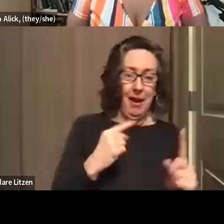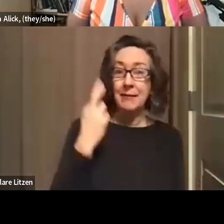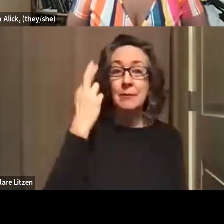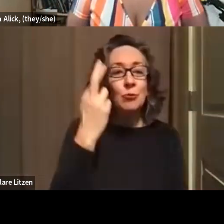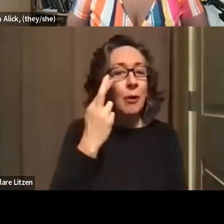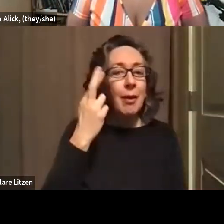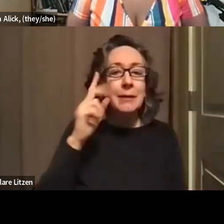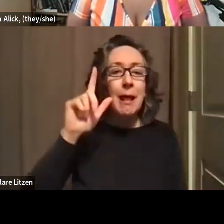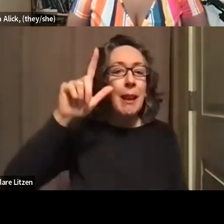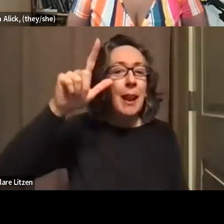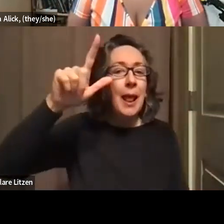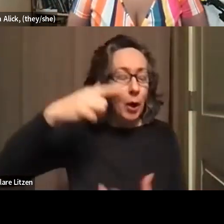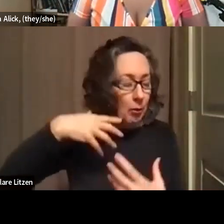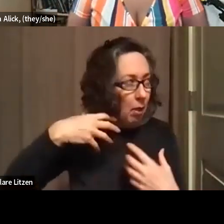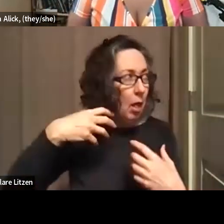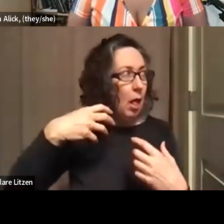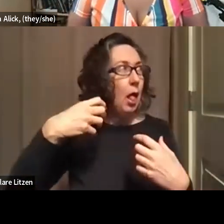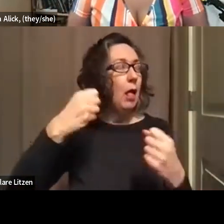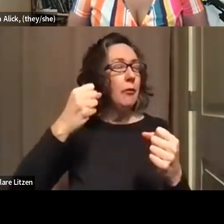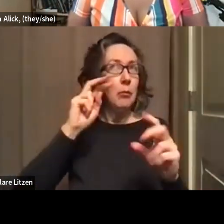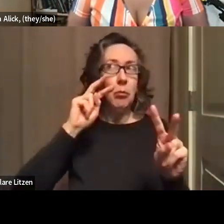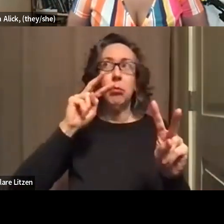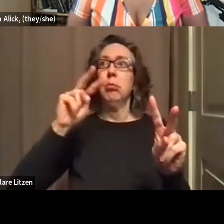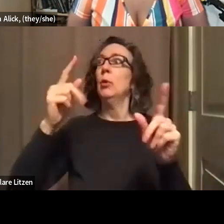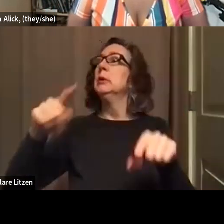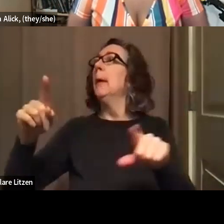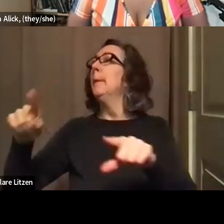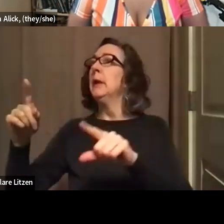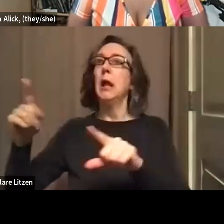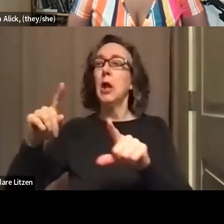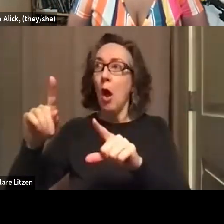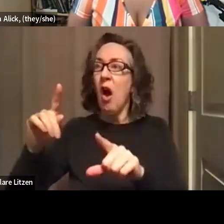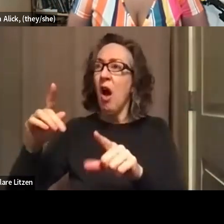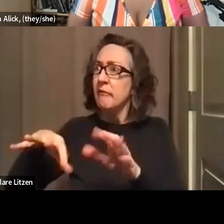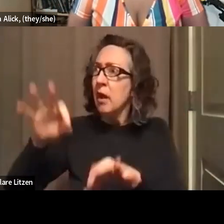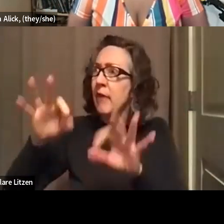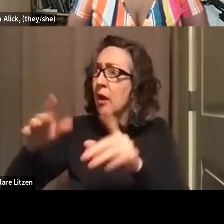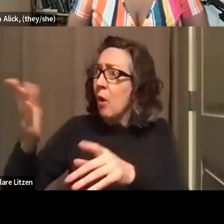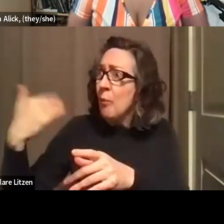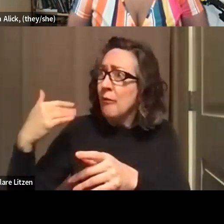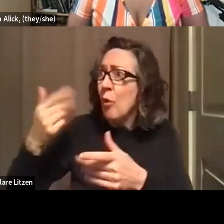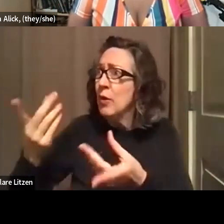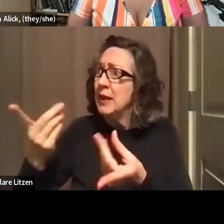enough to know what was happening in the world besides just trying to stay alive.